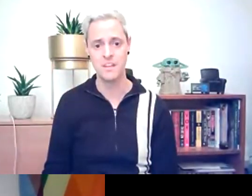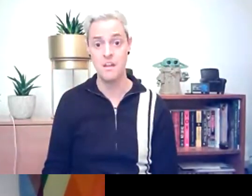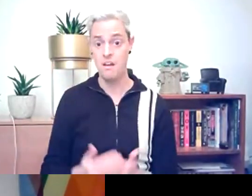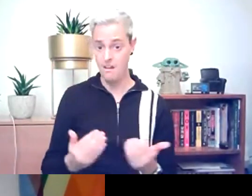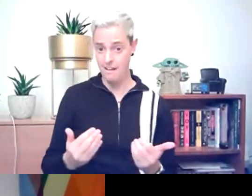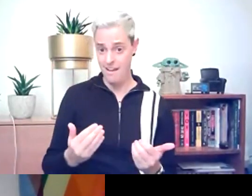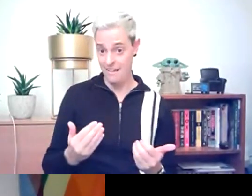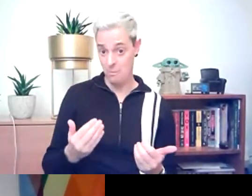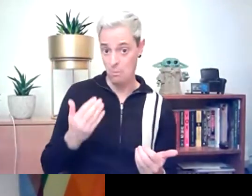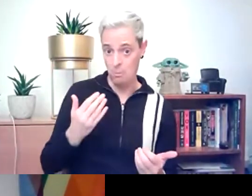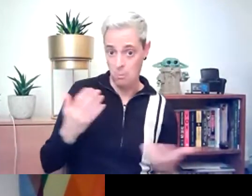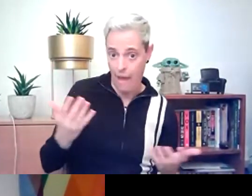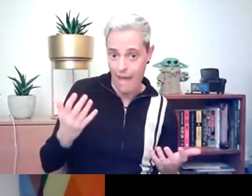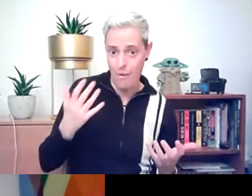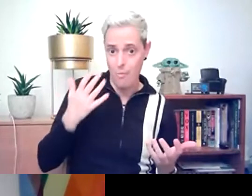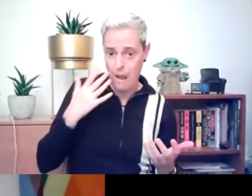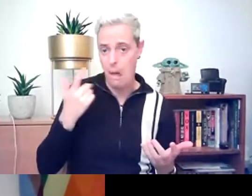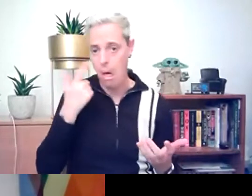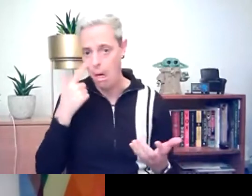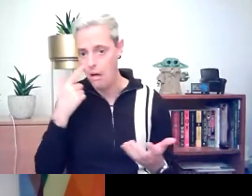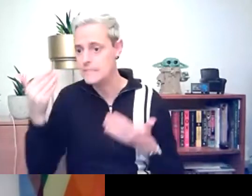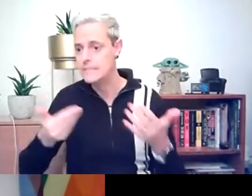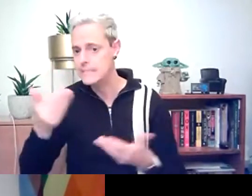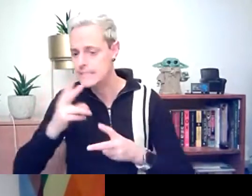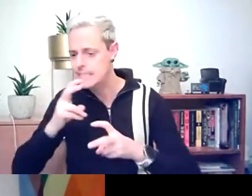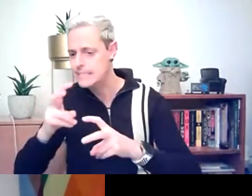to find the right thing but don't give 18:48:44 up. There is a lot of help out there,